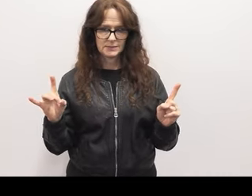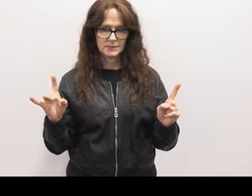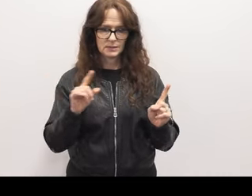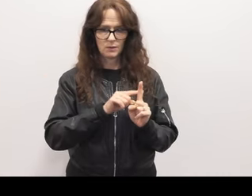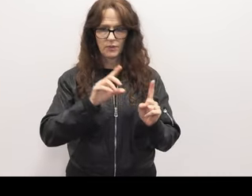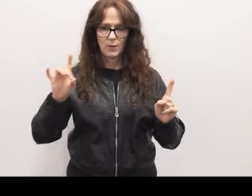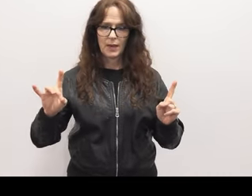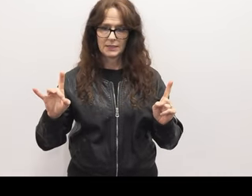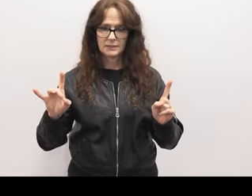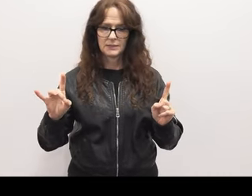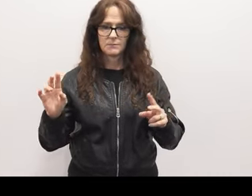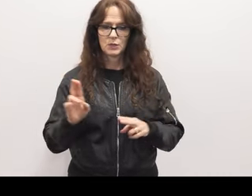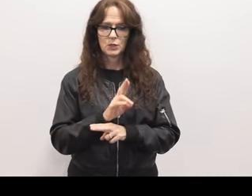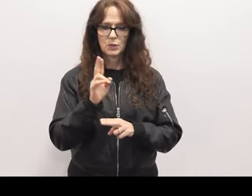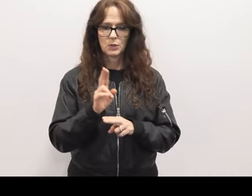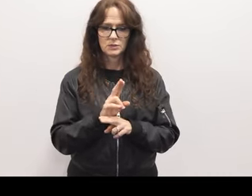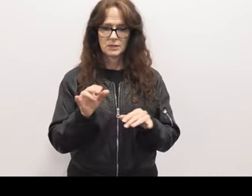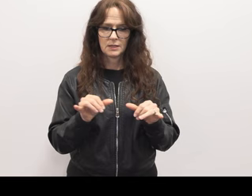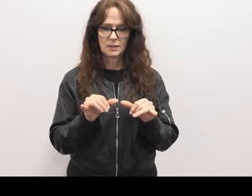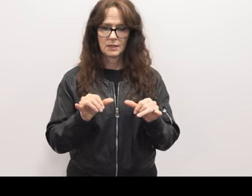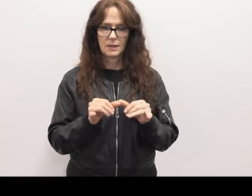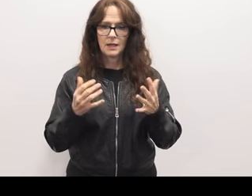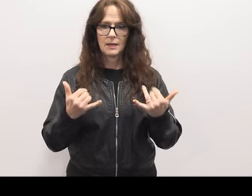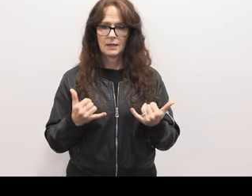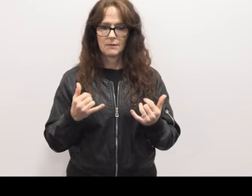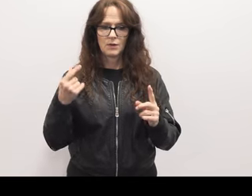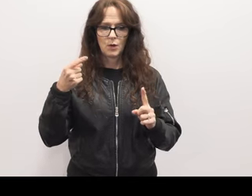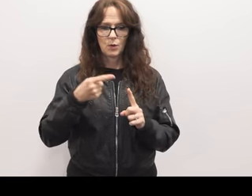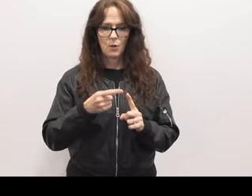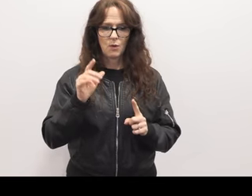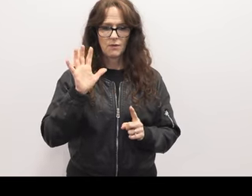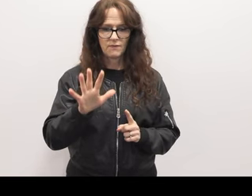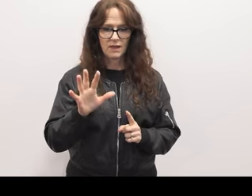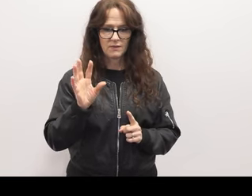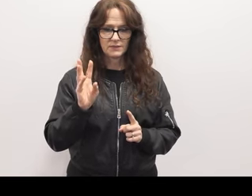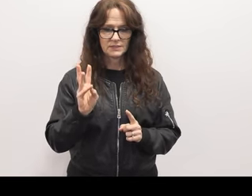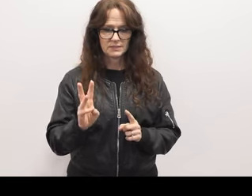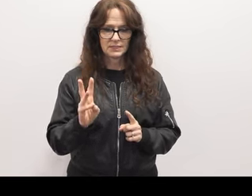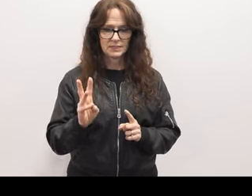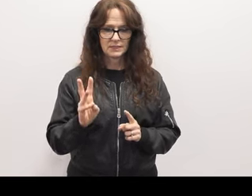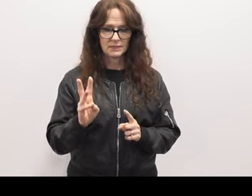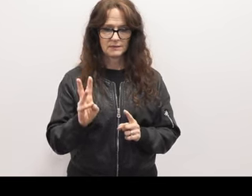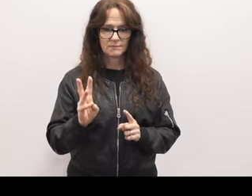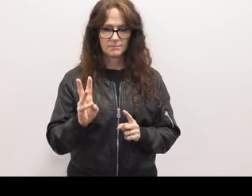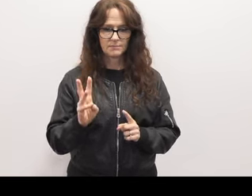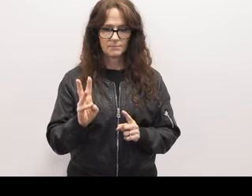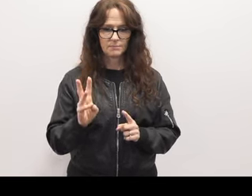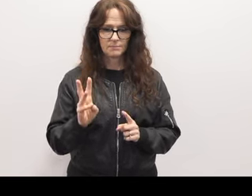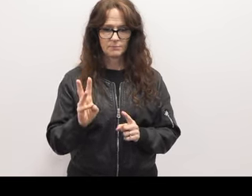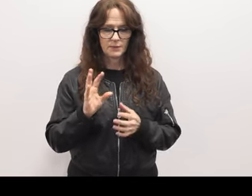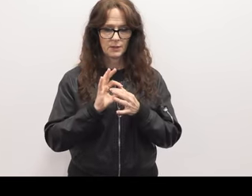We would likely be using the metrics that right now are in goal five and goal six, well goal five to associate with goal one.